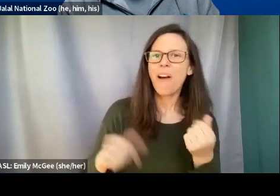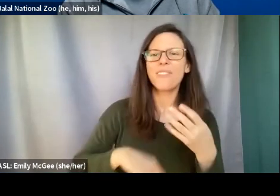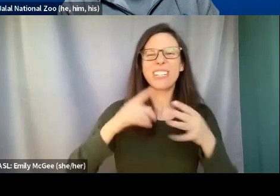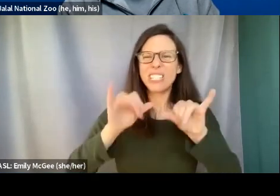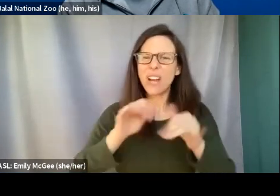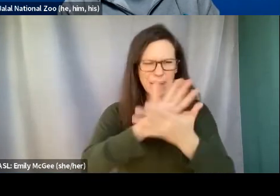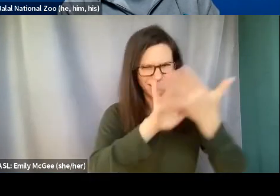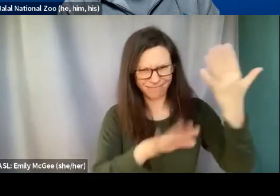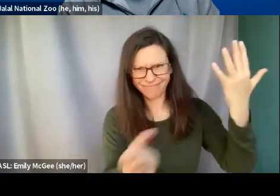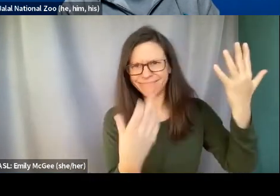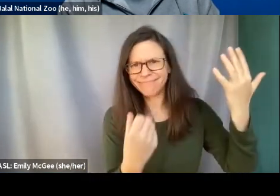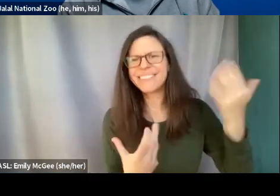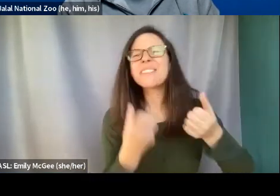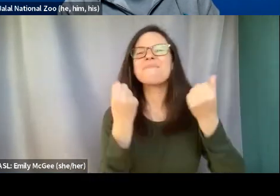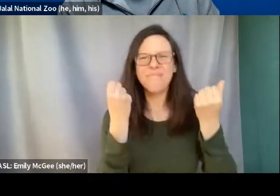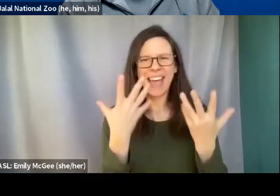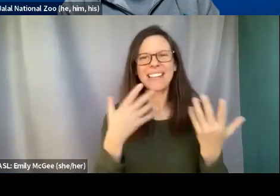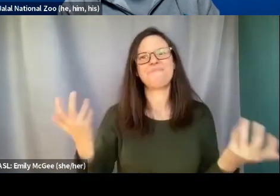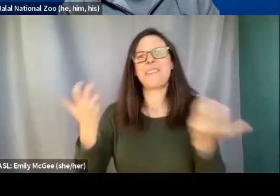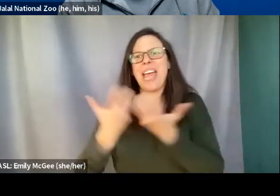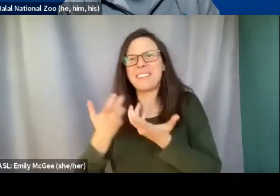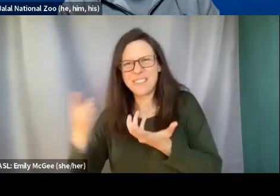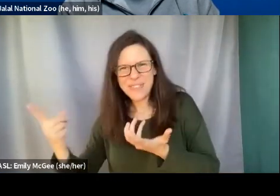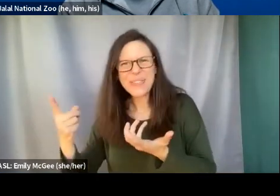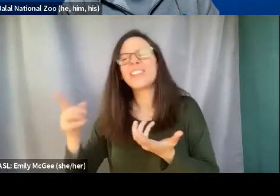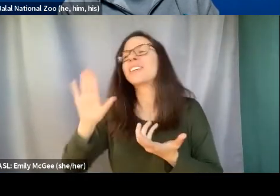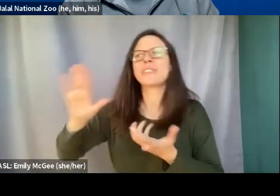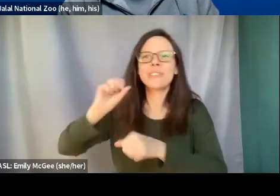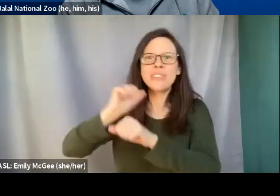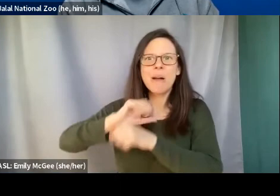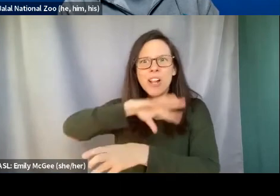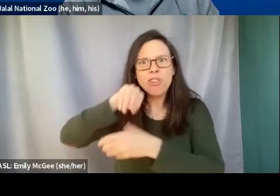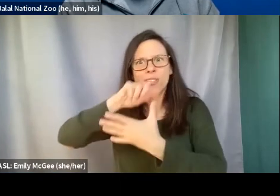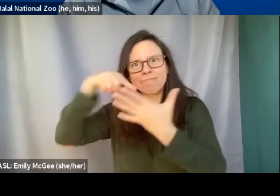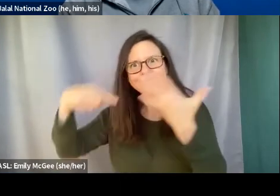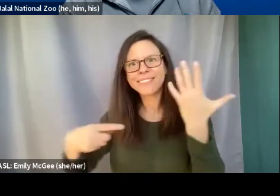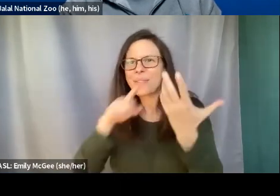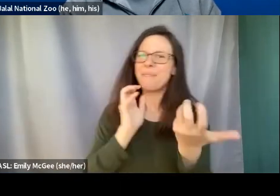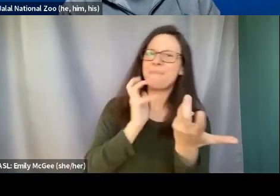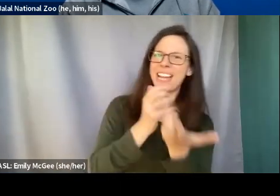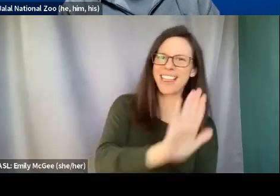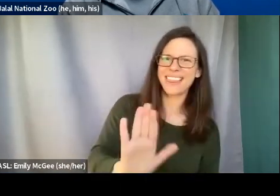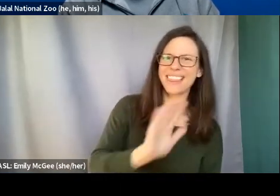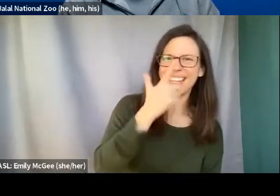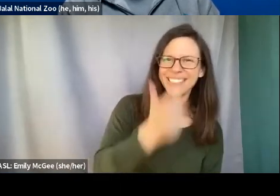those same sort of fits about your job that their interested in too and again bringing it home to